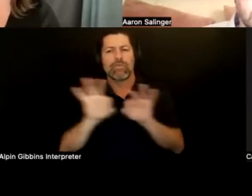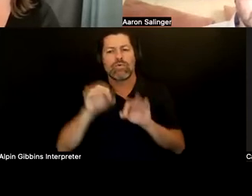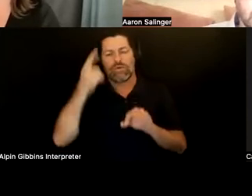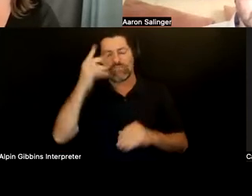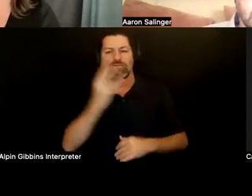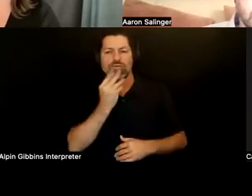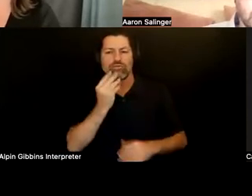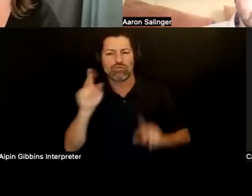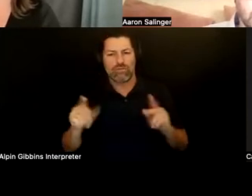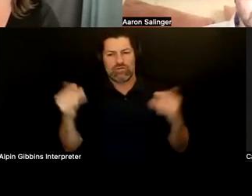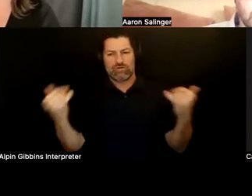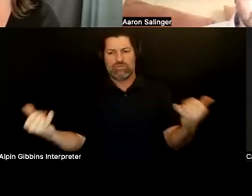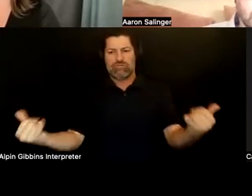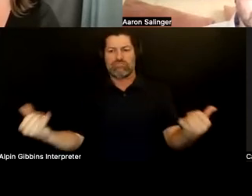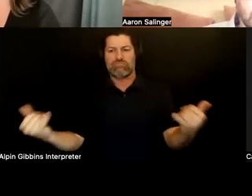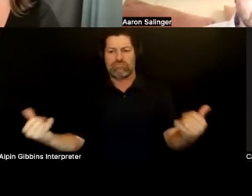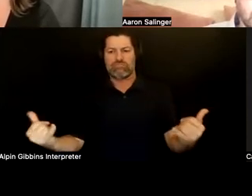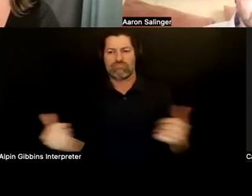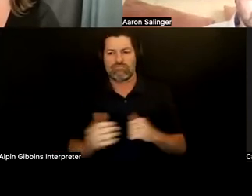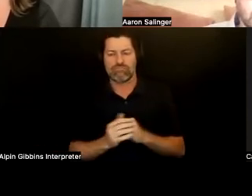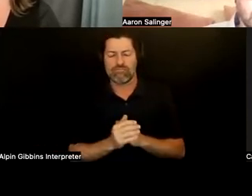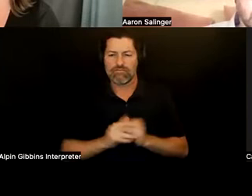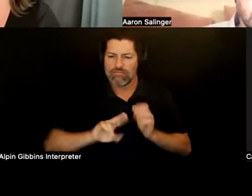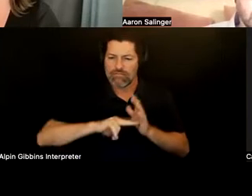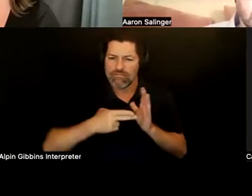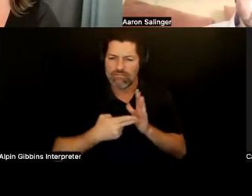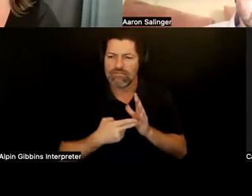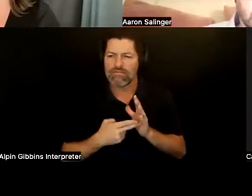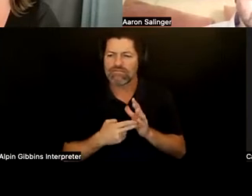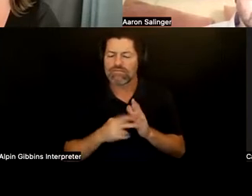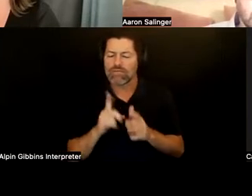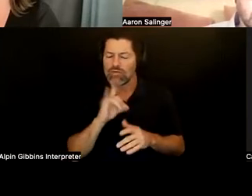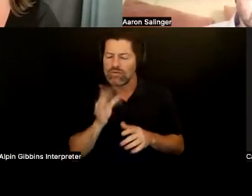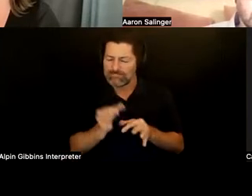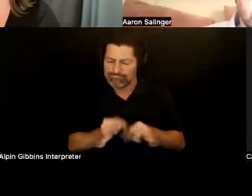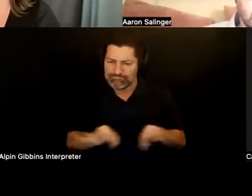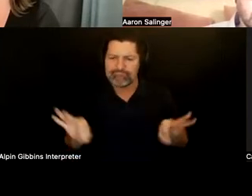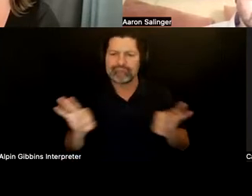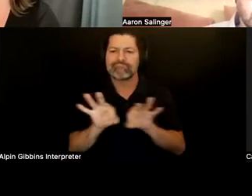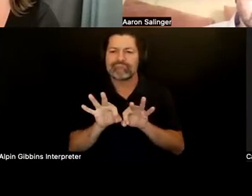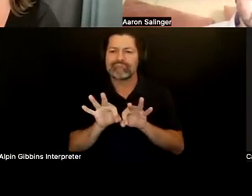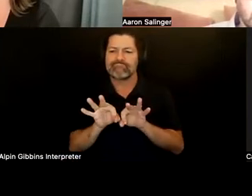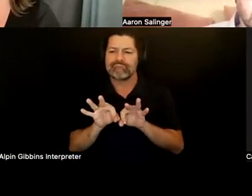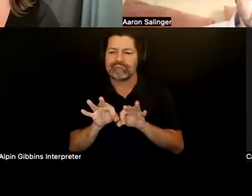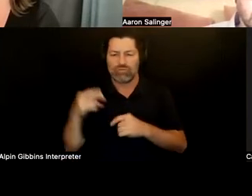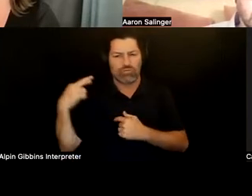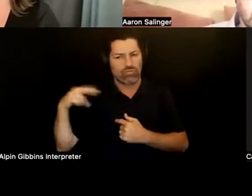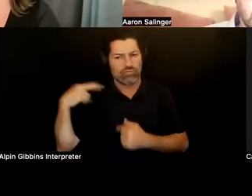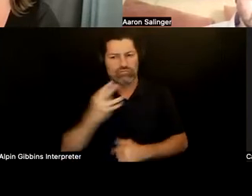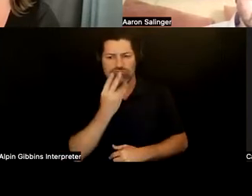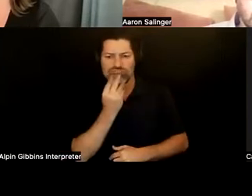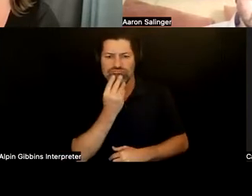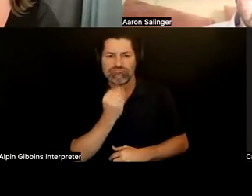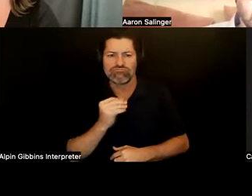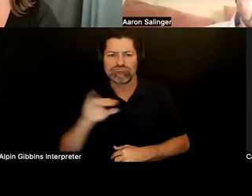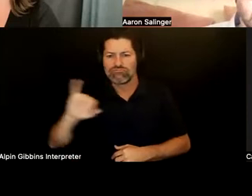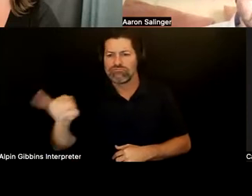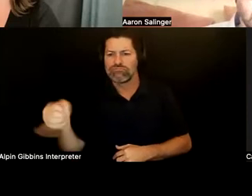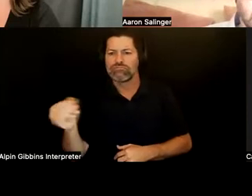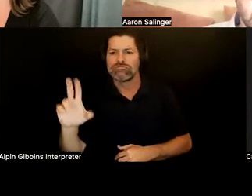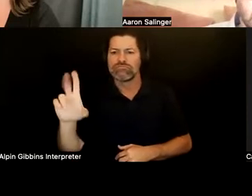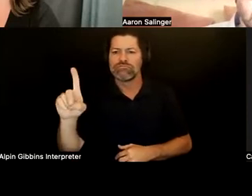and that is that it is crucial in Judaism, and I might even say in for all of humanity